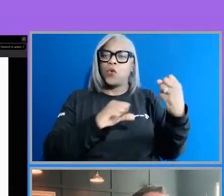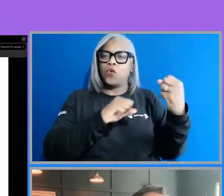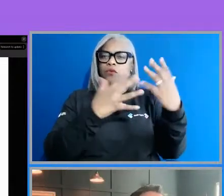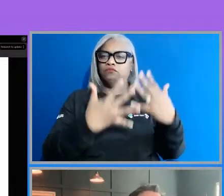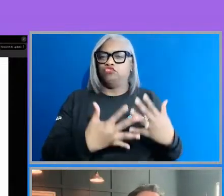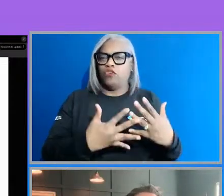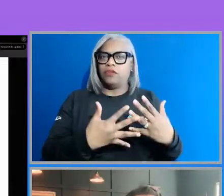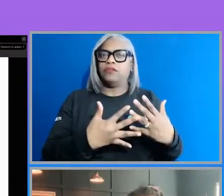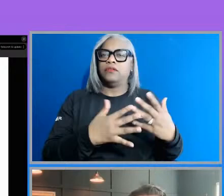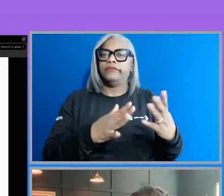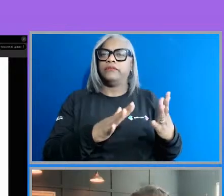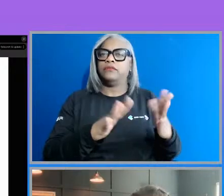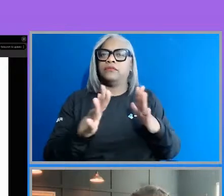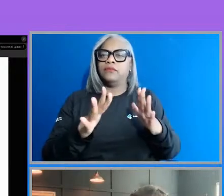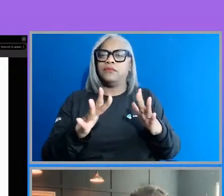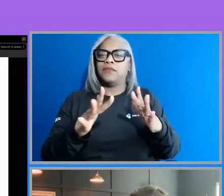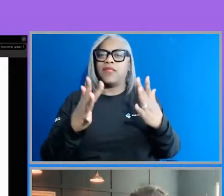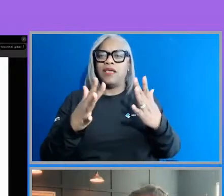a medium gray circle. Each one of these represents a different